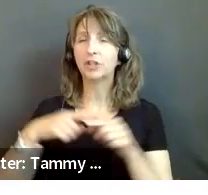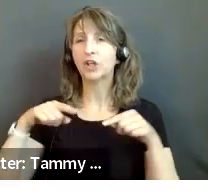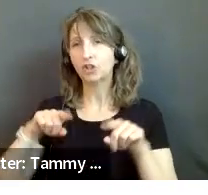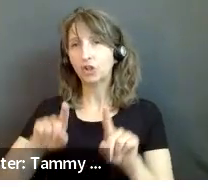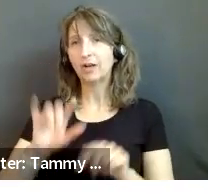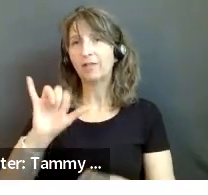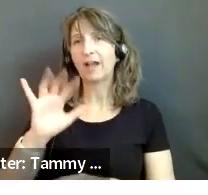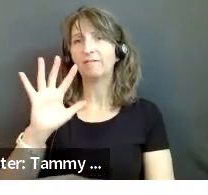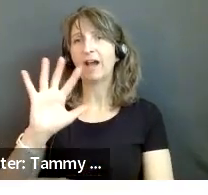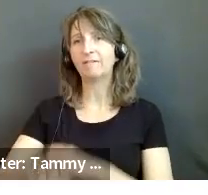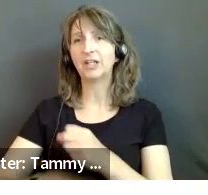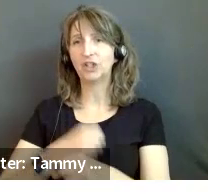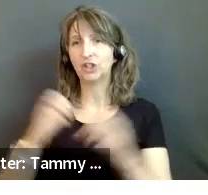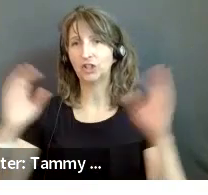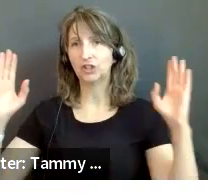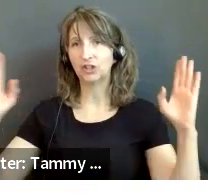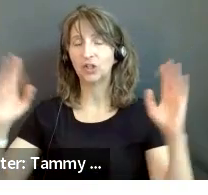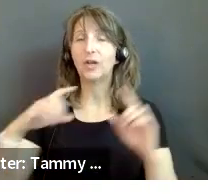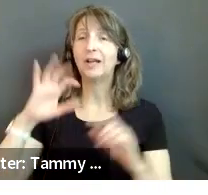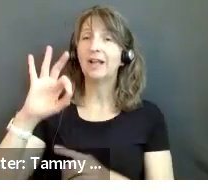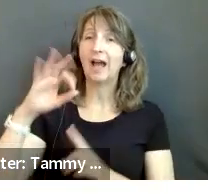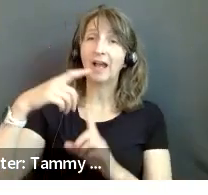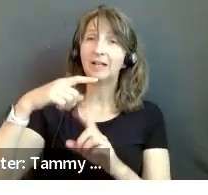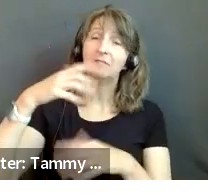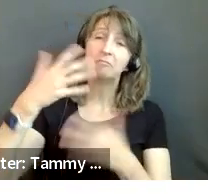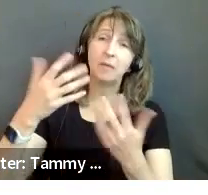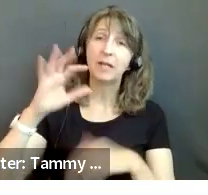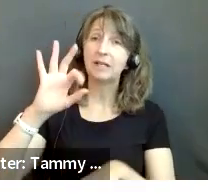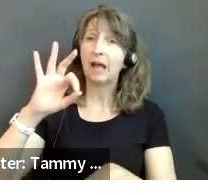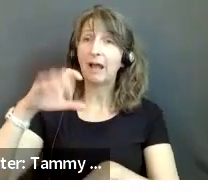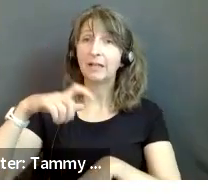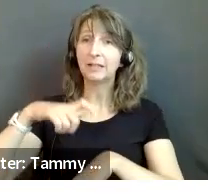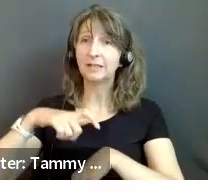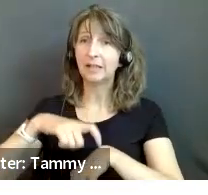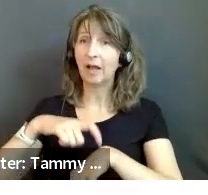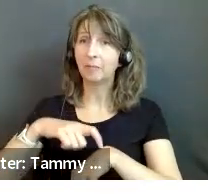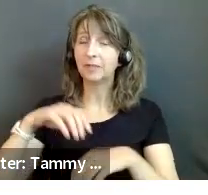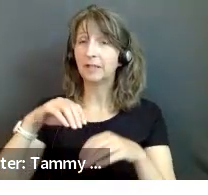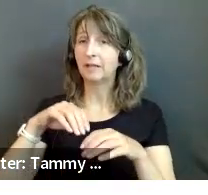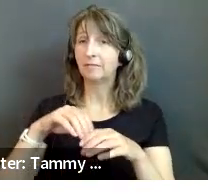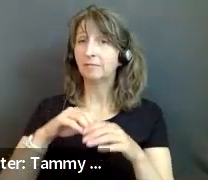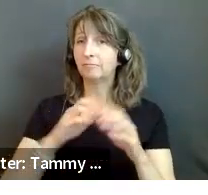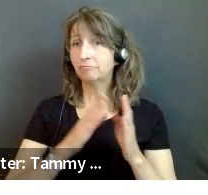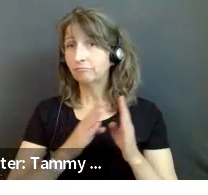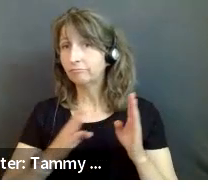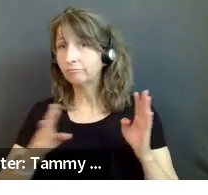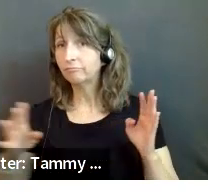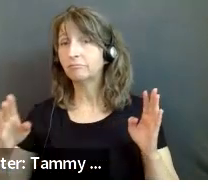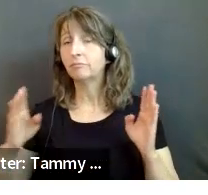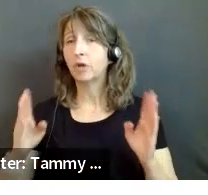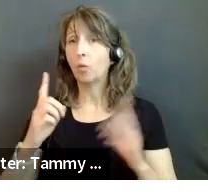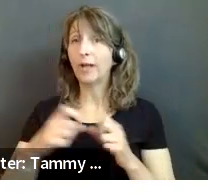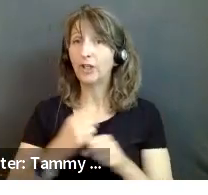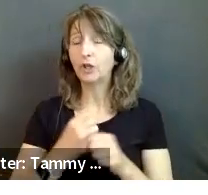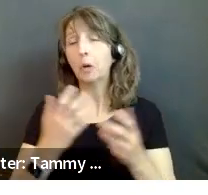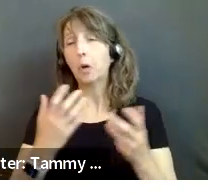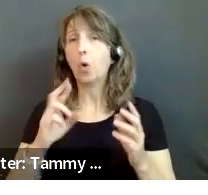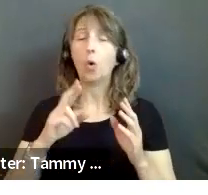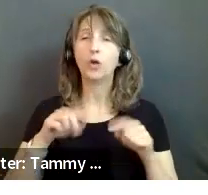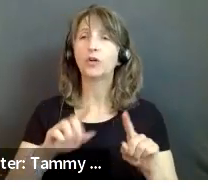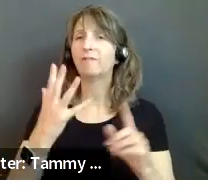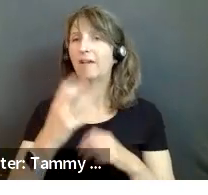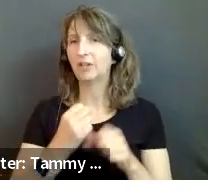So when once, you know, we look at does that happen 9 times within this rolling period. No other work incentives are used during this time.